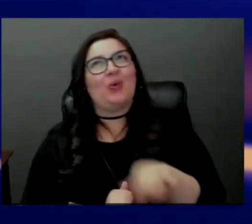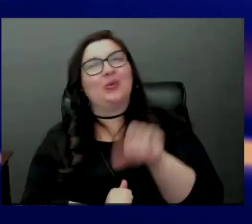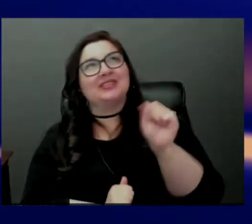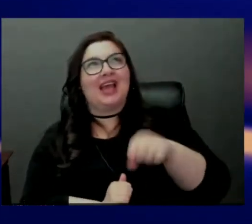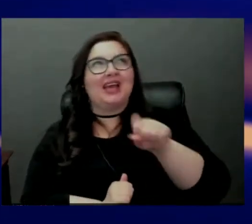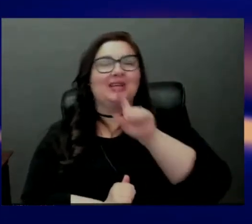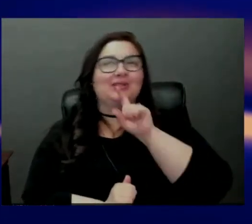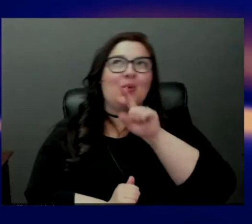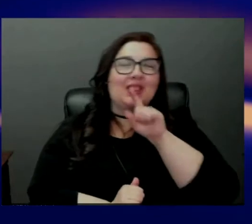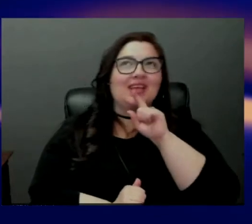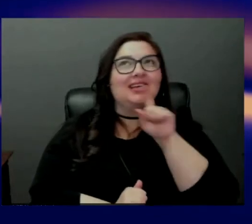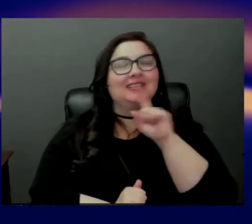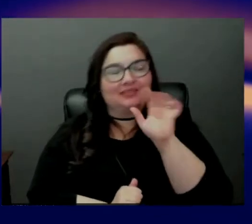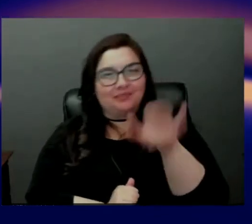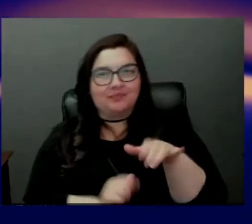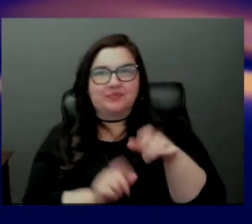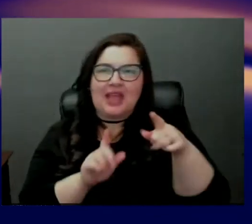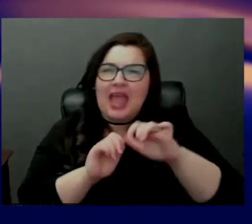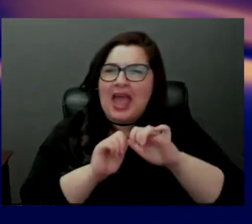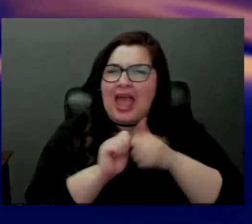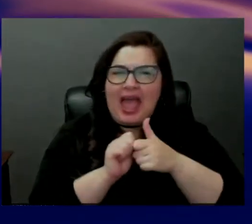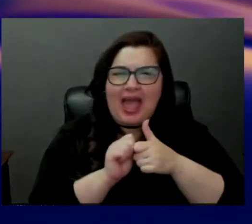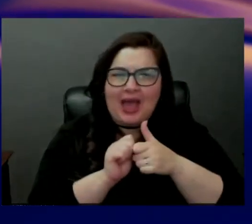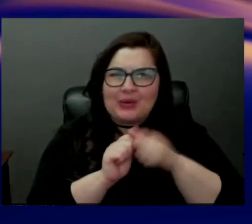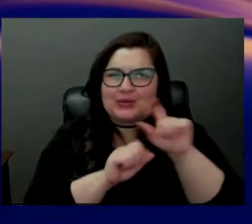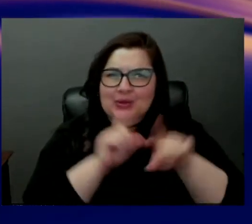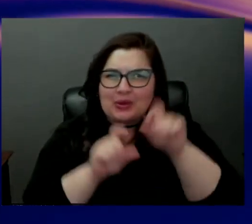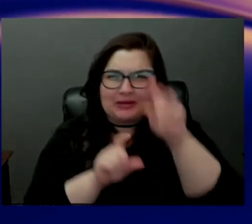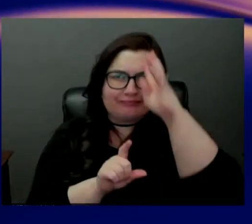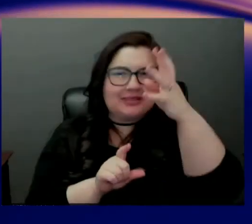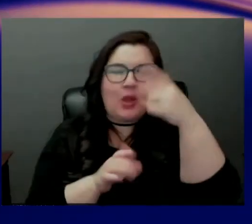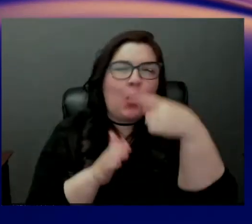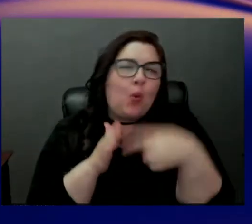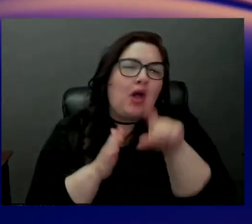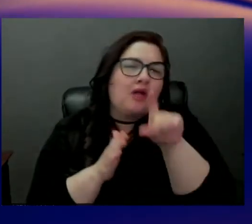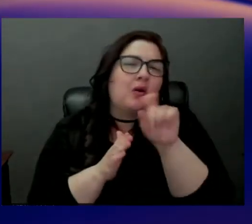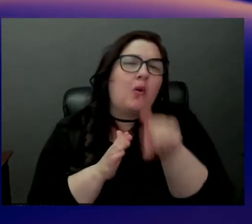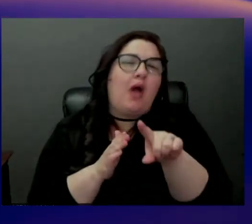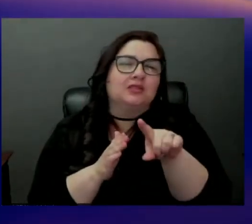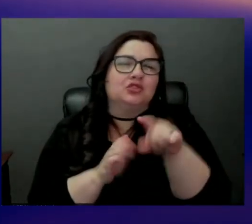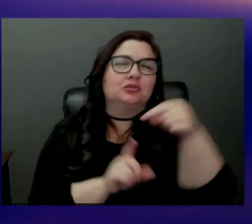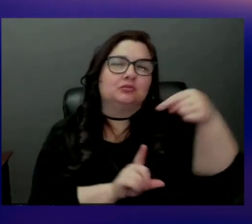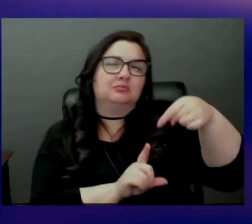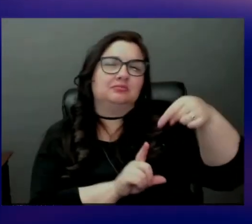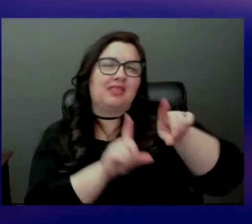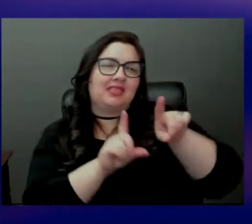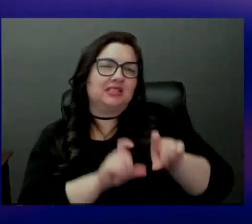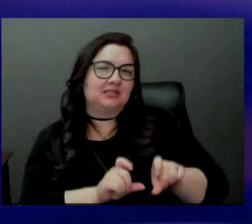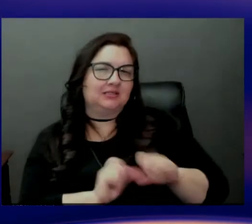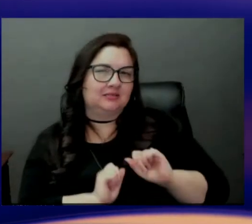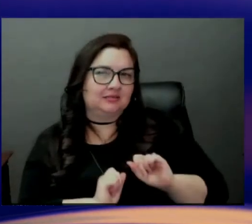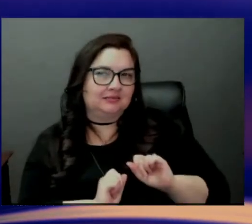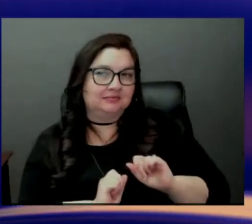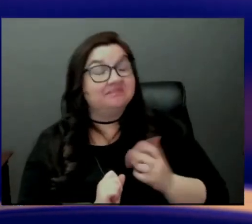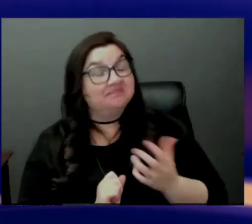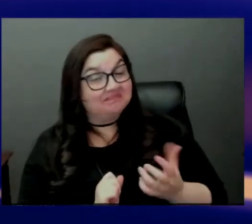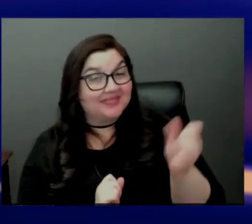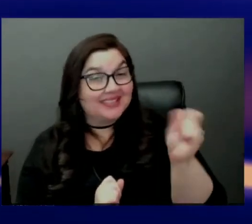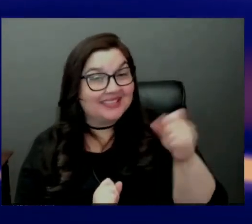How do you make these questions up? Like what questions end up on this? Yeah, no that's, so we work with